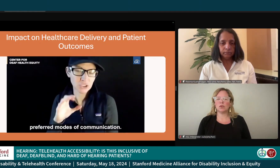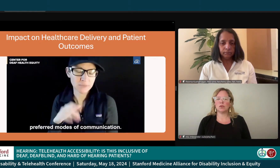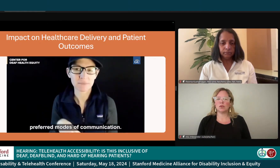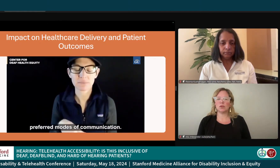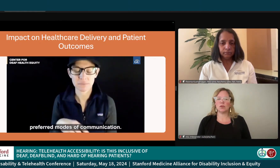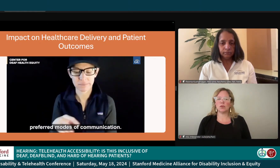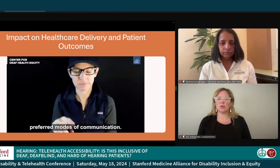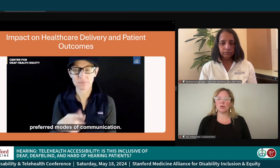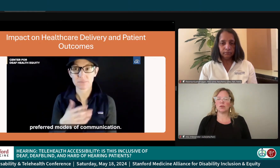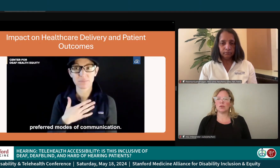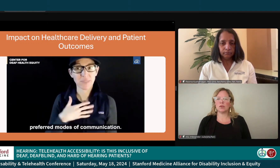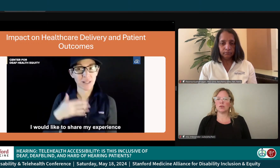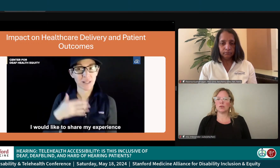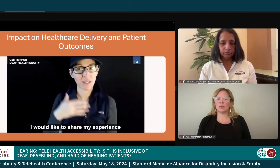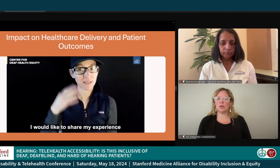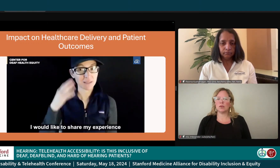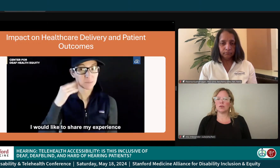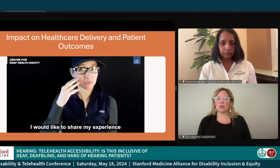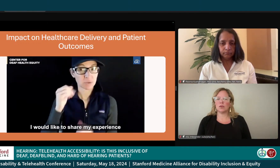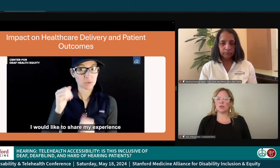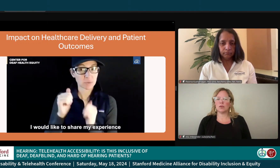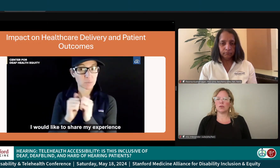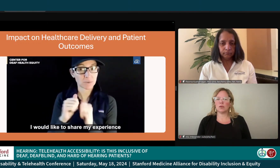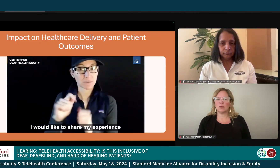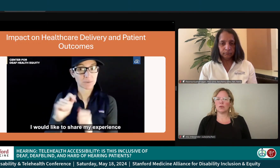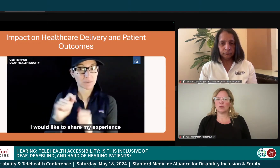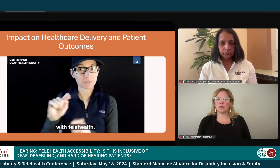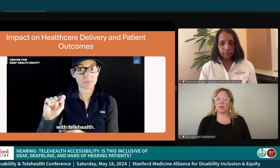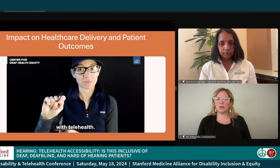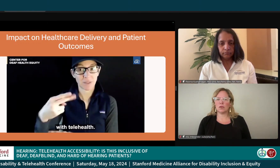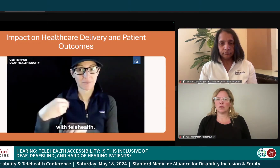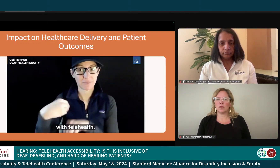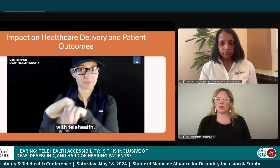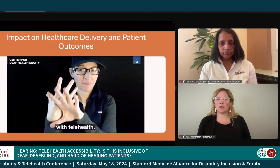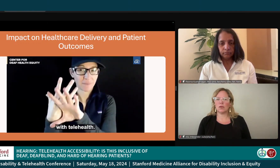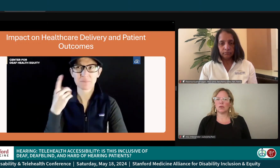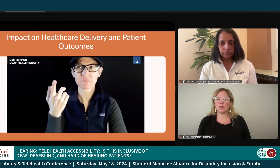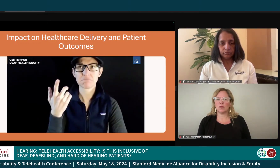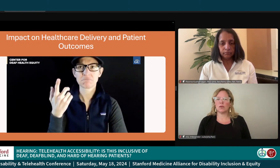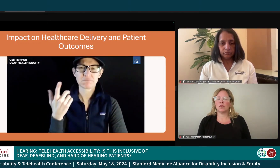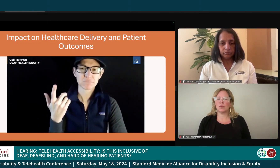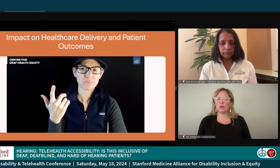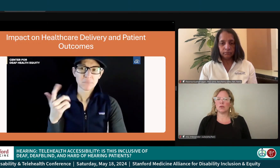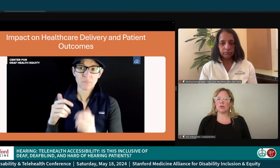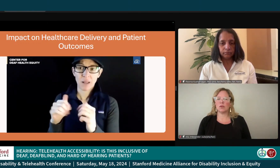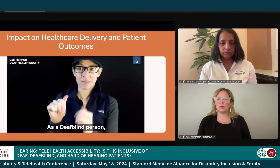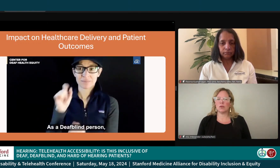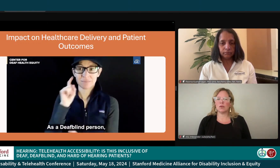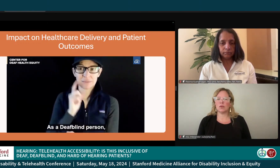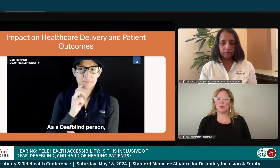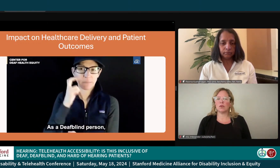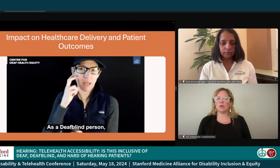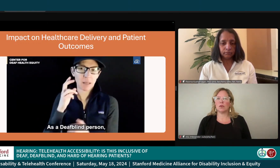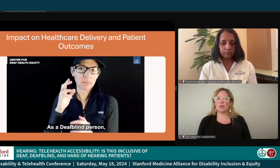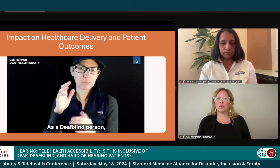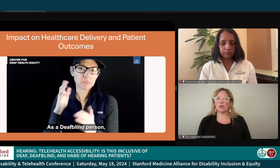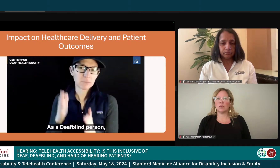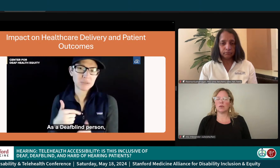modes of communication. I would like to share my experience with telehealth. As a DeafBlind person,